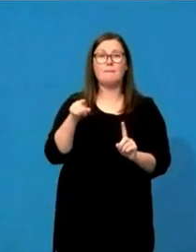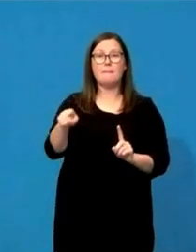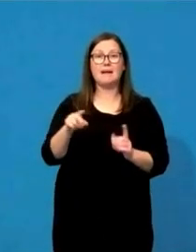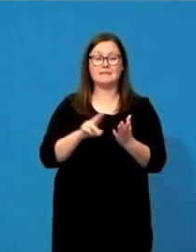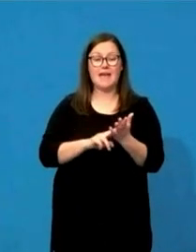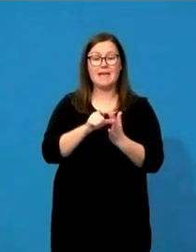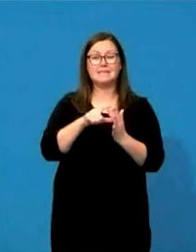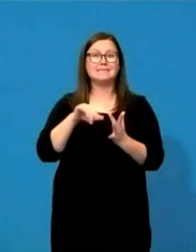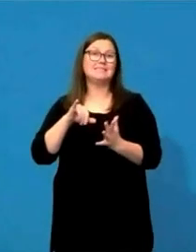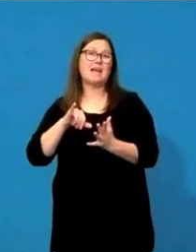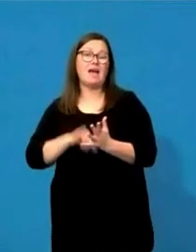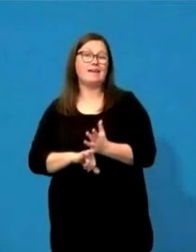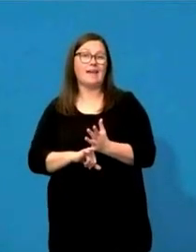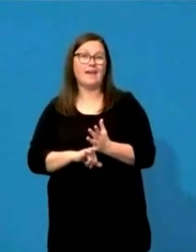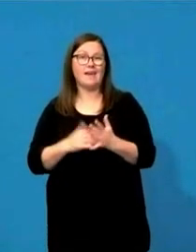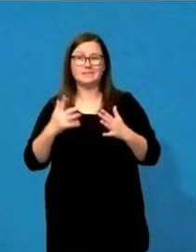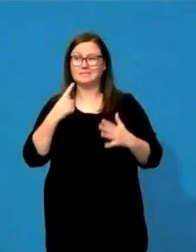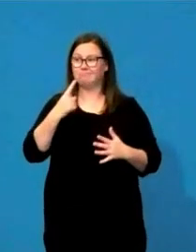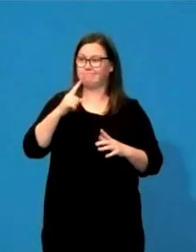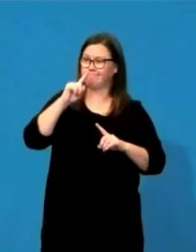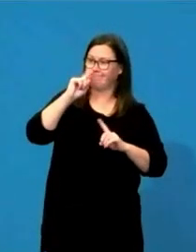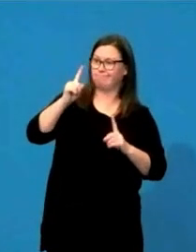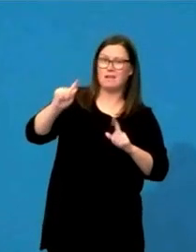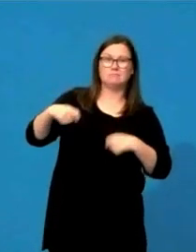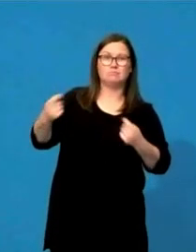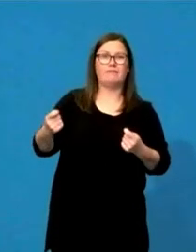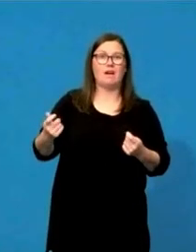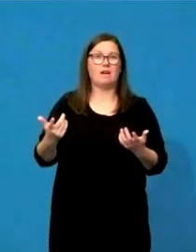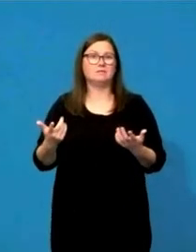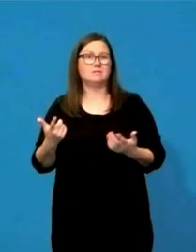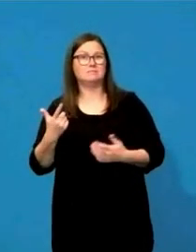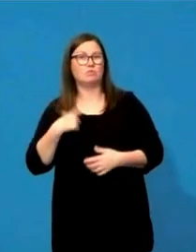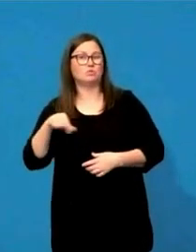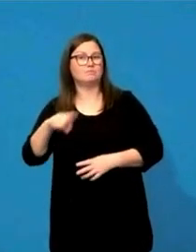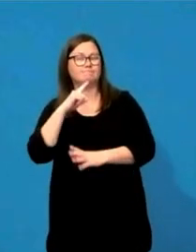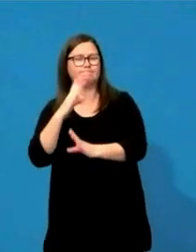private. So they are just some of the solutions that we have in our report, and I